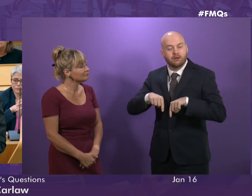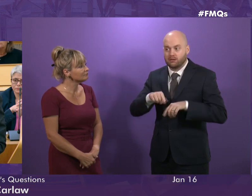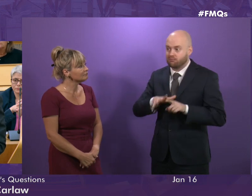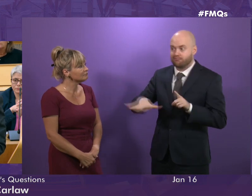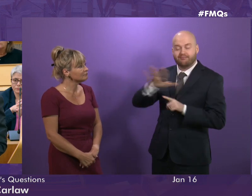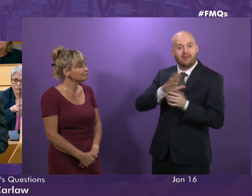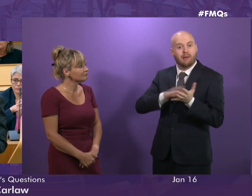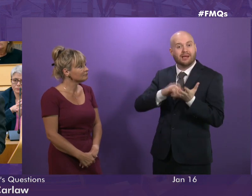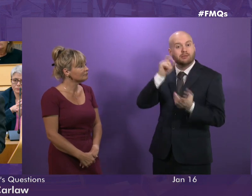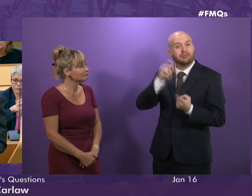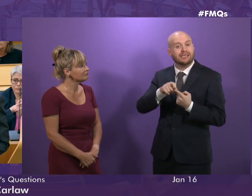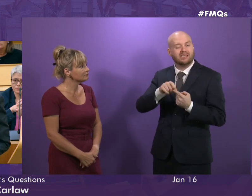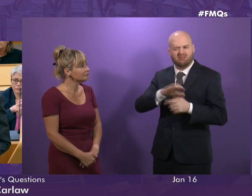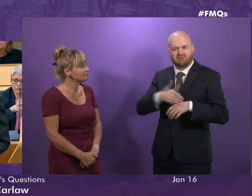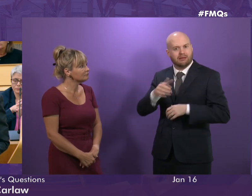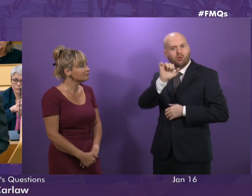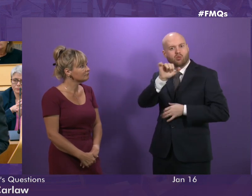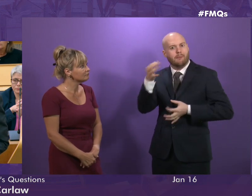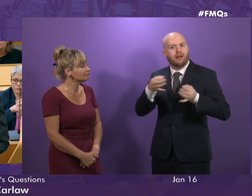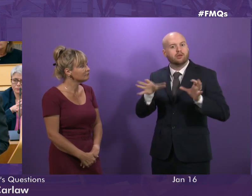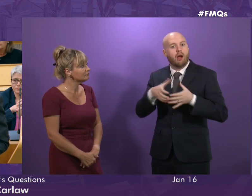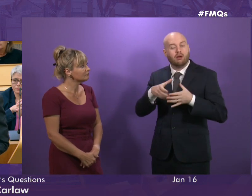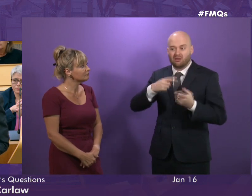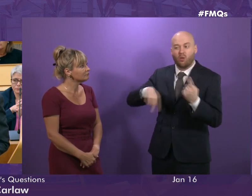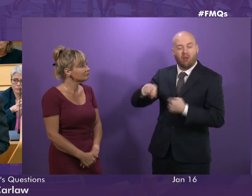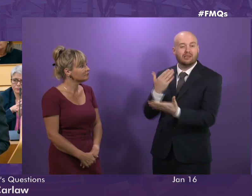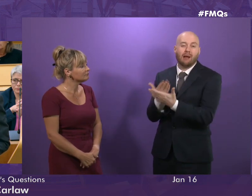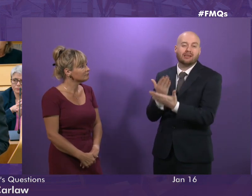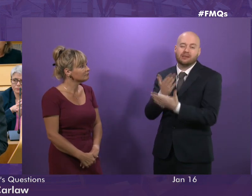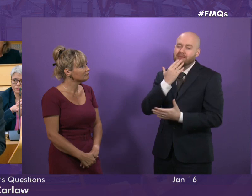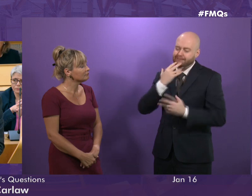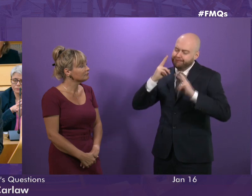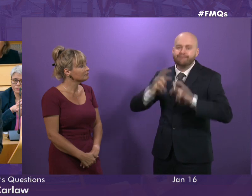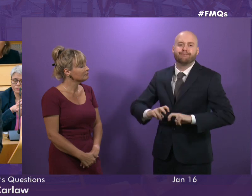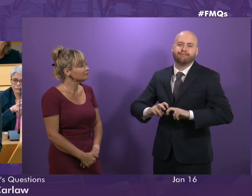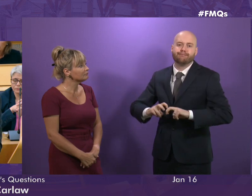that and I am grateful if the First Minister is saying that her Government will respect